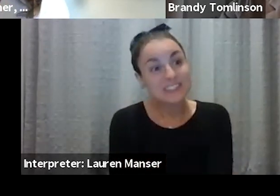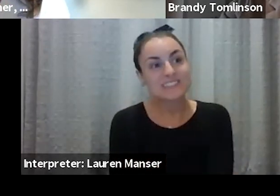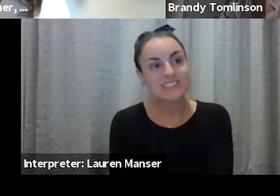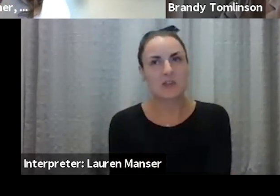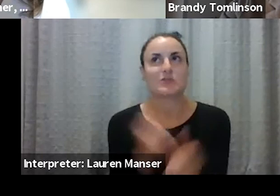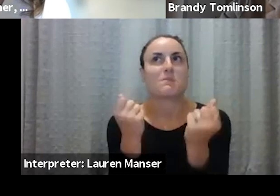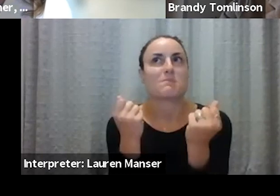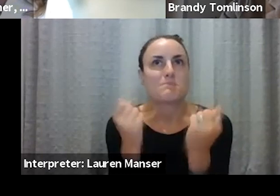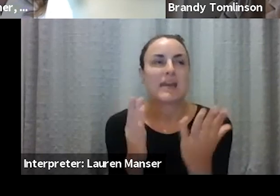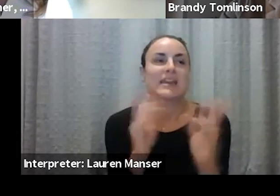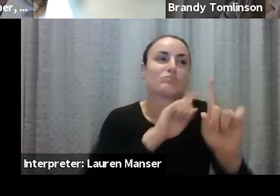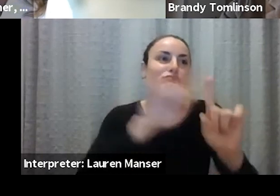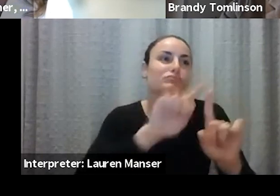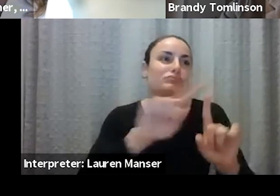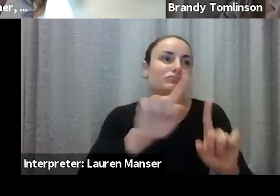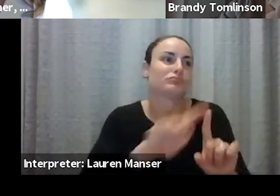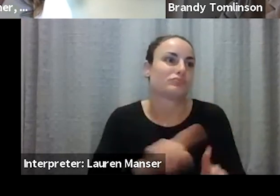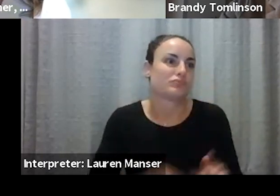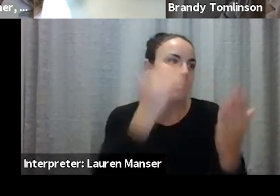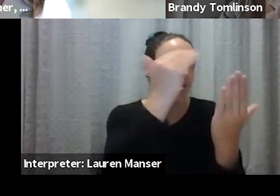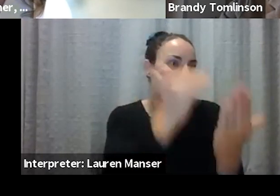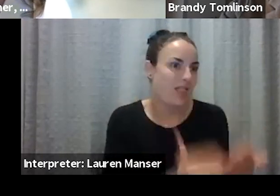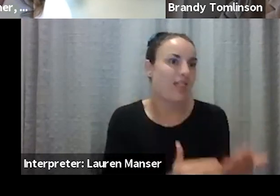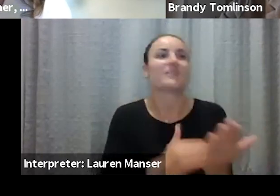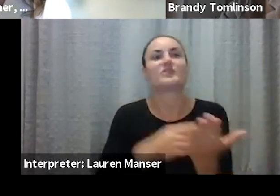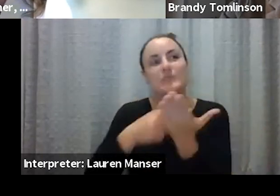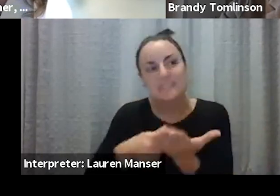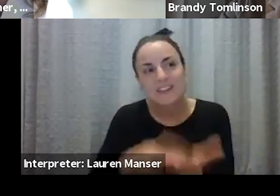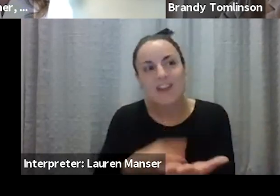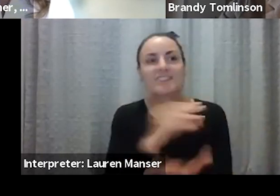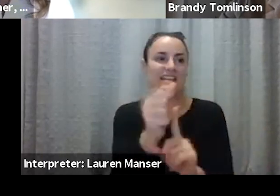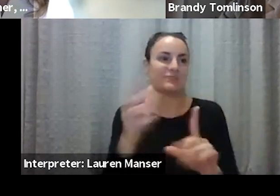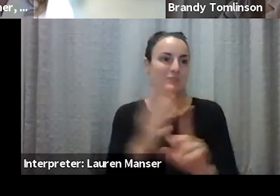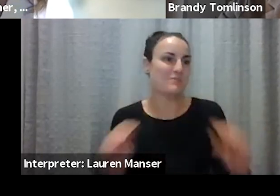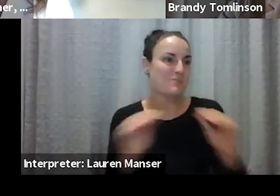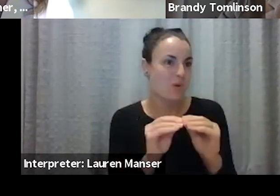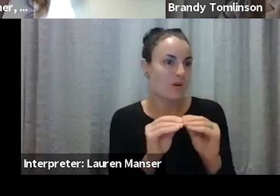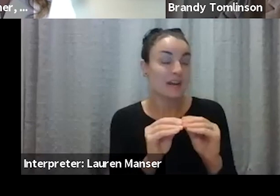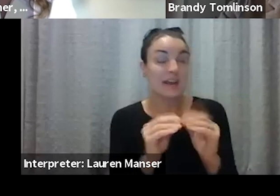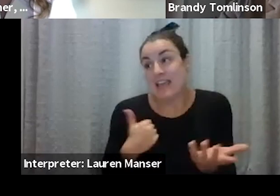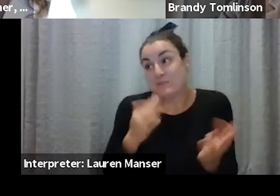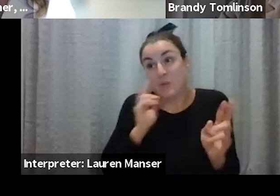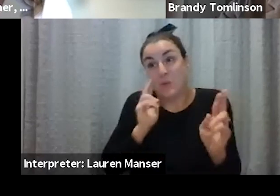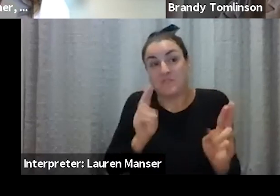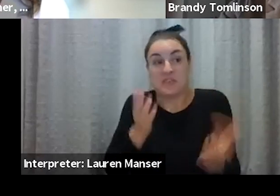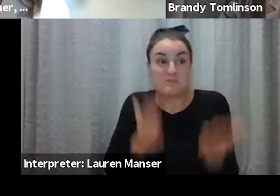So hopefully, we'll be revisiting them all someday, maybe in a few months, or maybe next year around the same time.